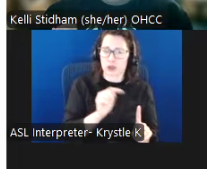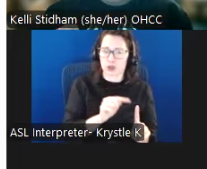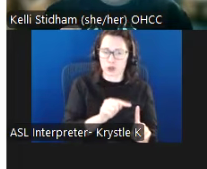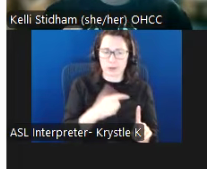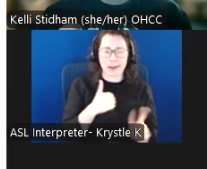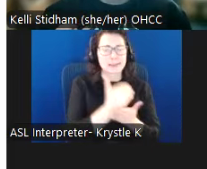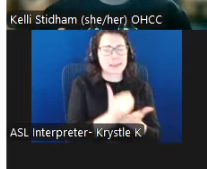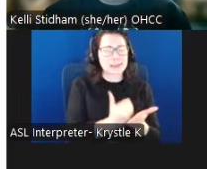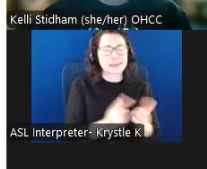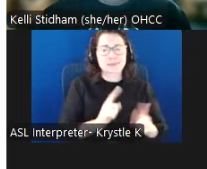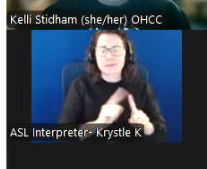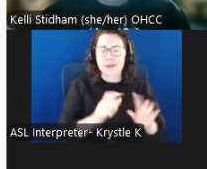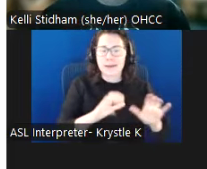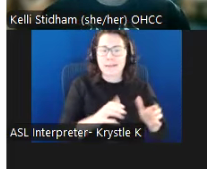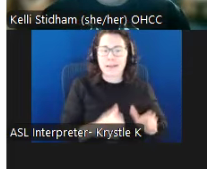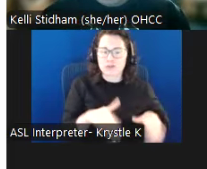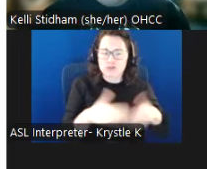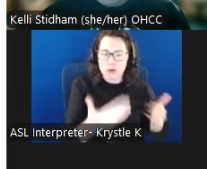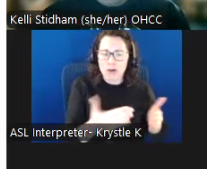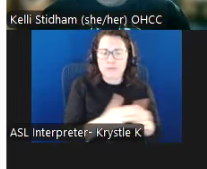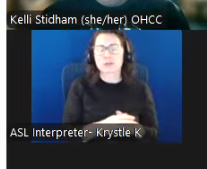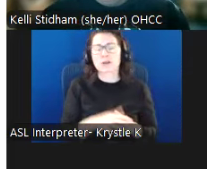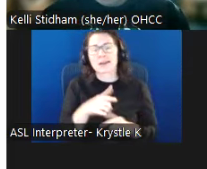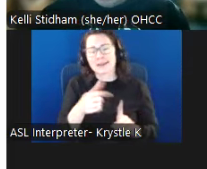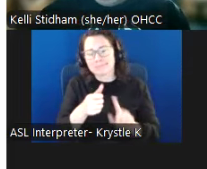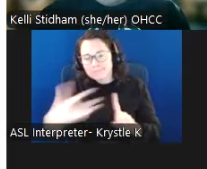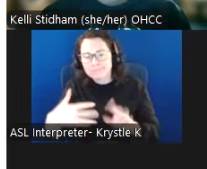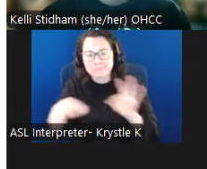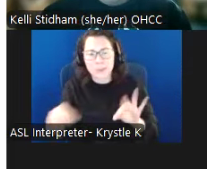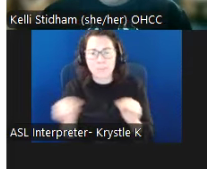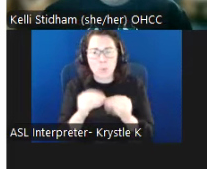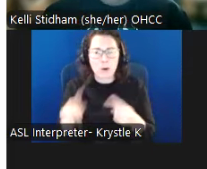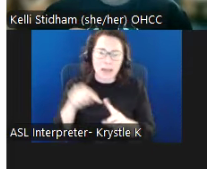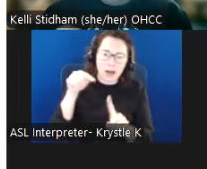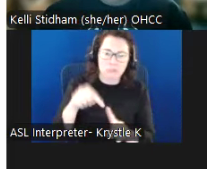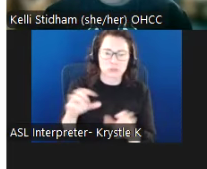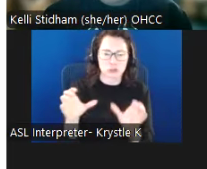classes. It talks about how the